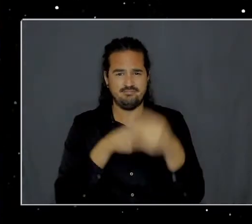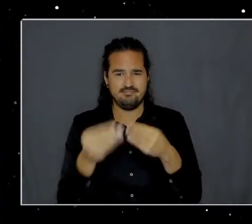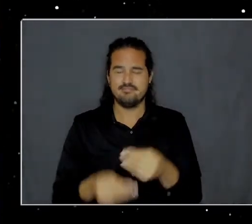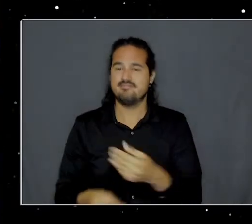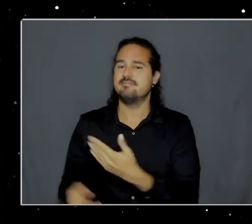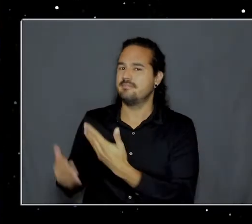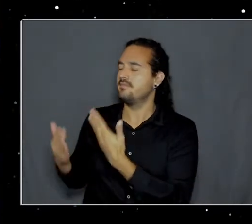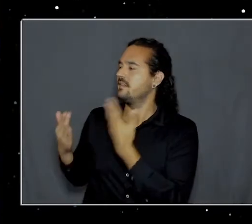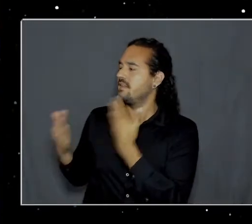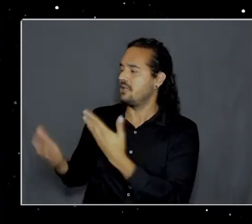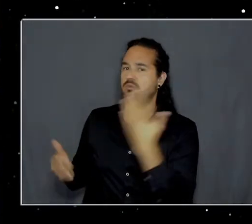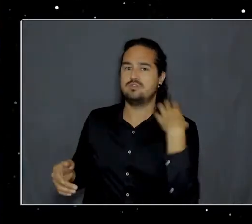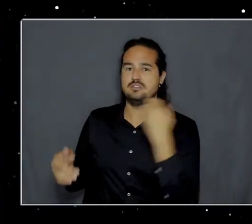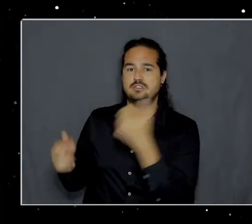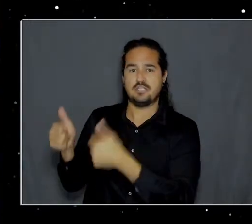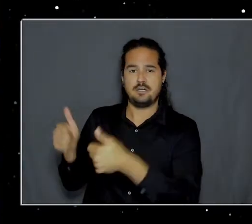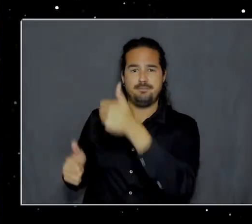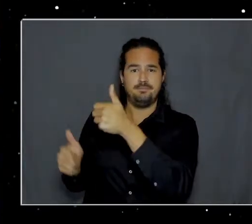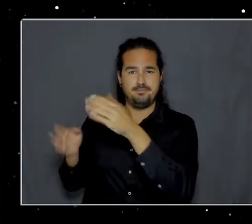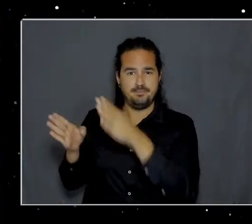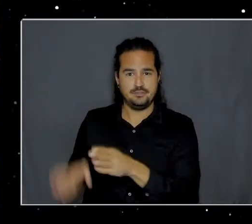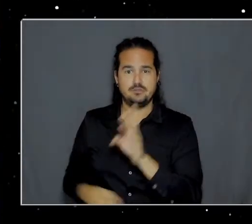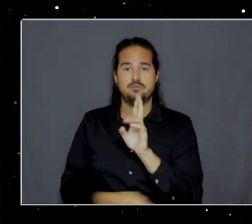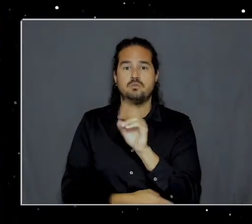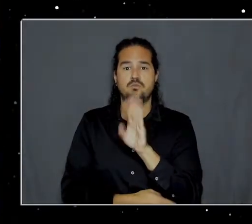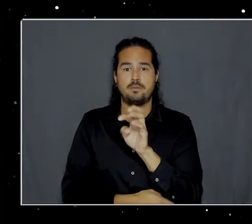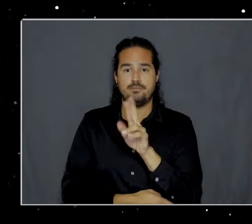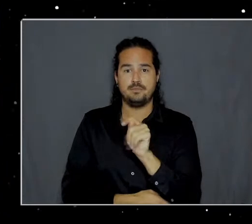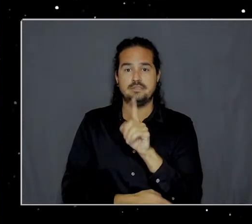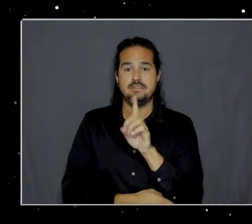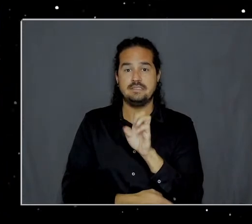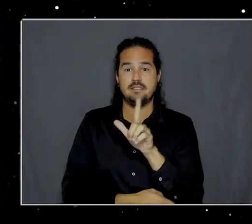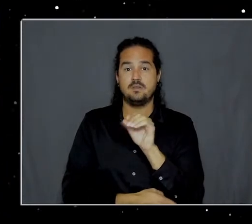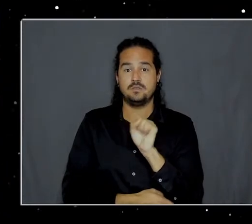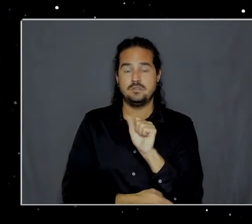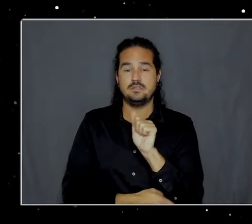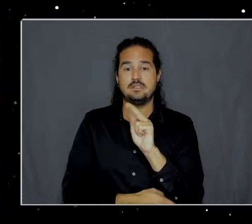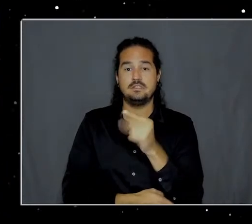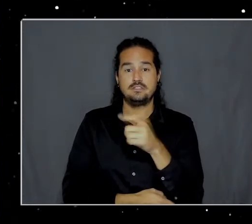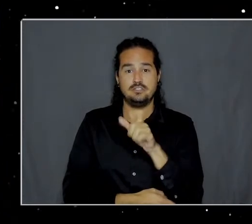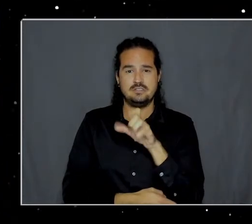ANGELES, FOR SHARING WITH ALL OF US THE SACRED HISTORY AND